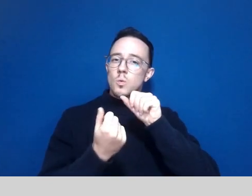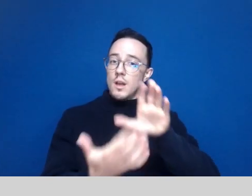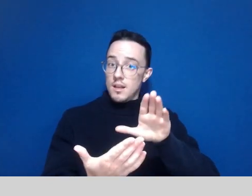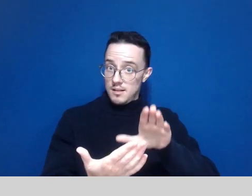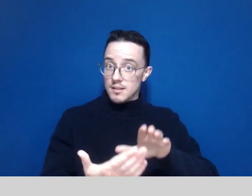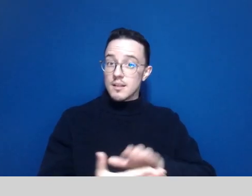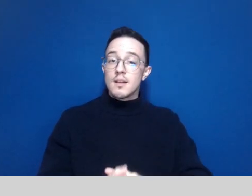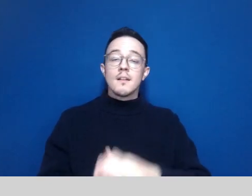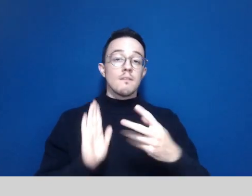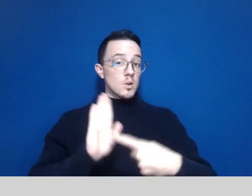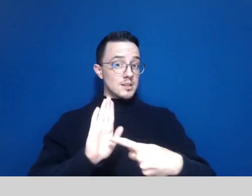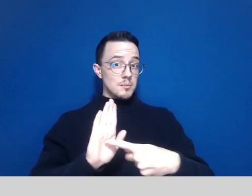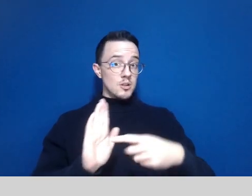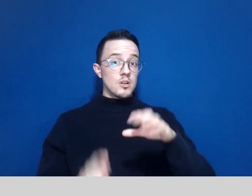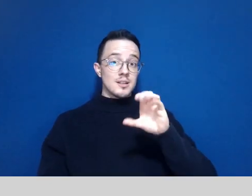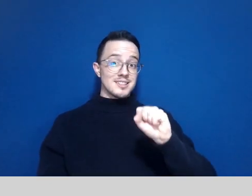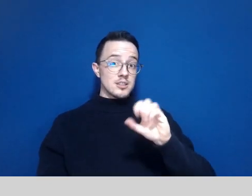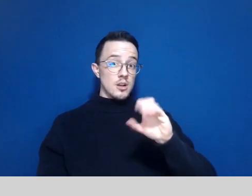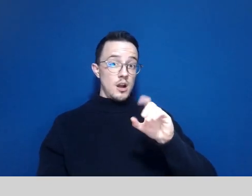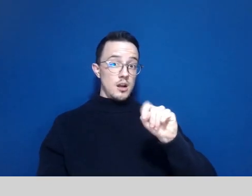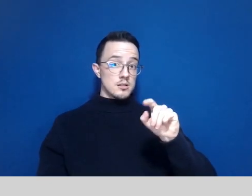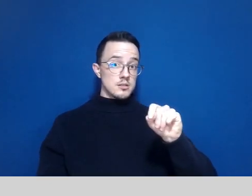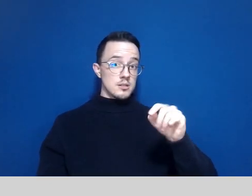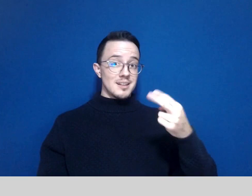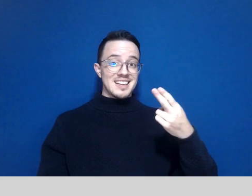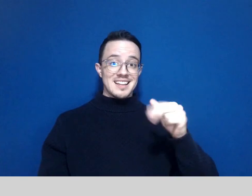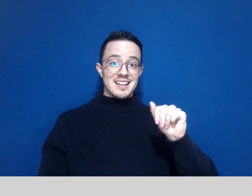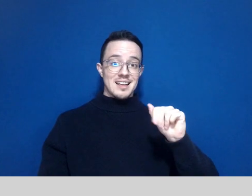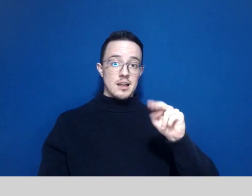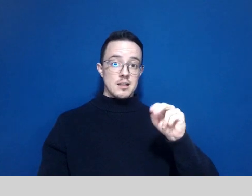So when I mention like Scott Hanselman, I can say,